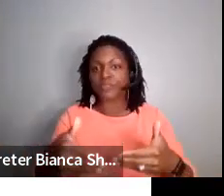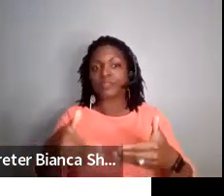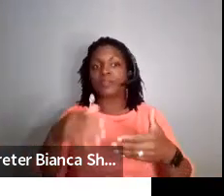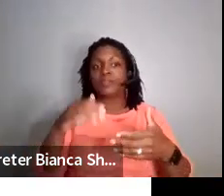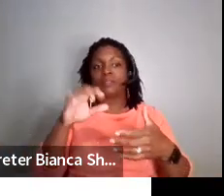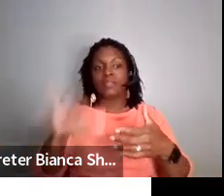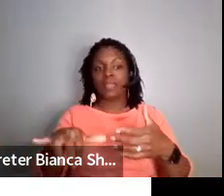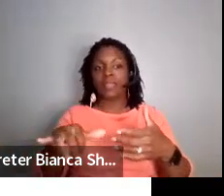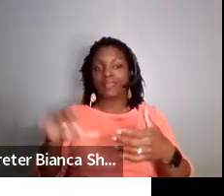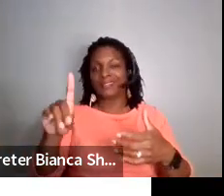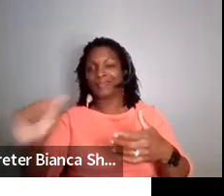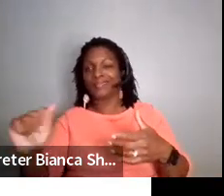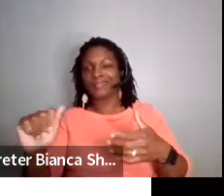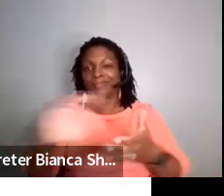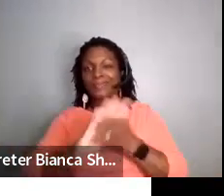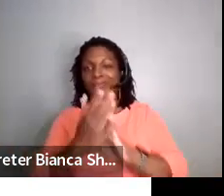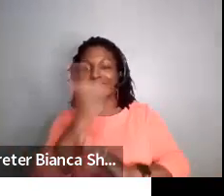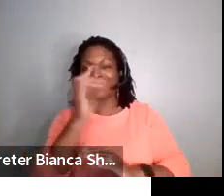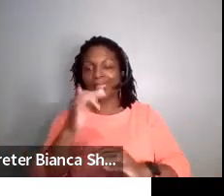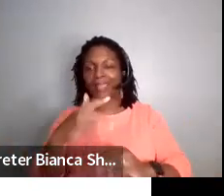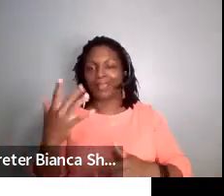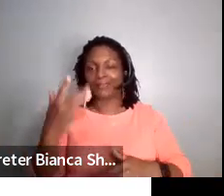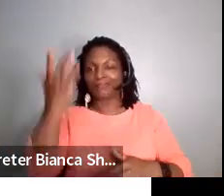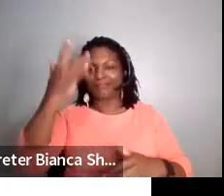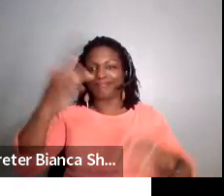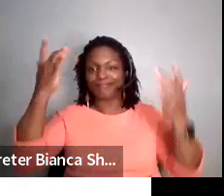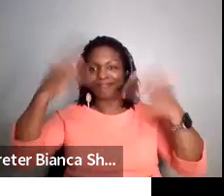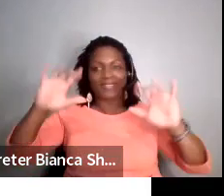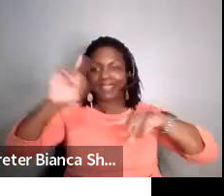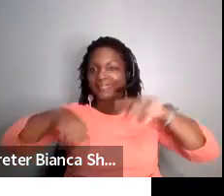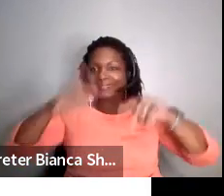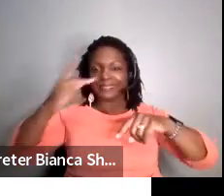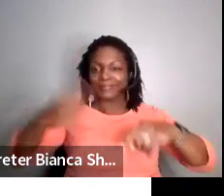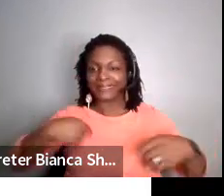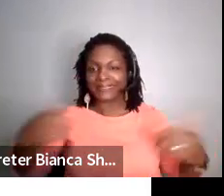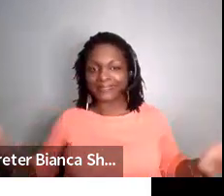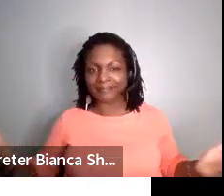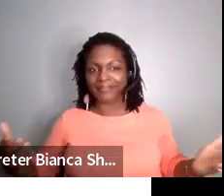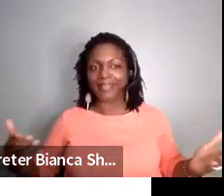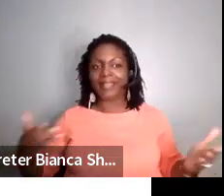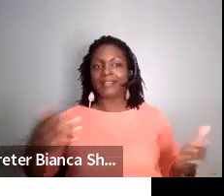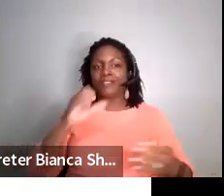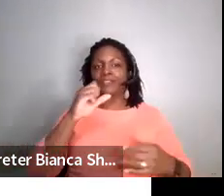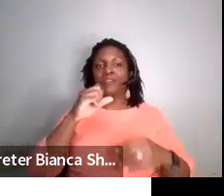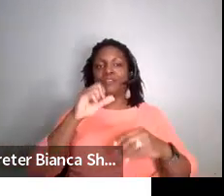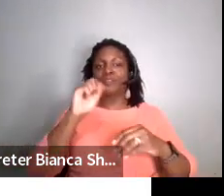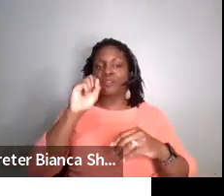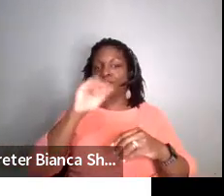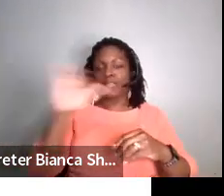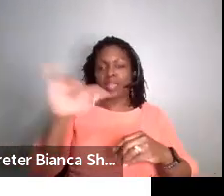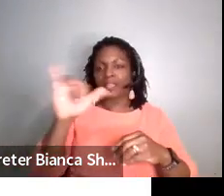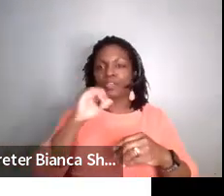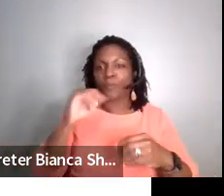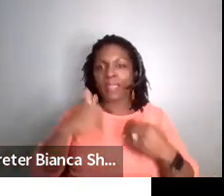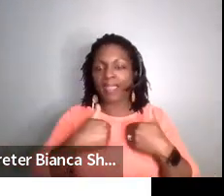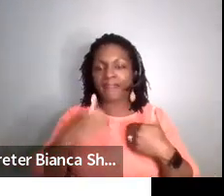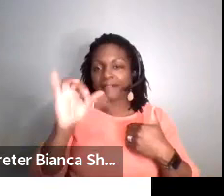The college environment becomes overwhelming things who do not receive enough academic and social support.